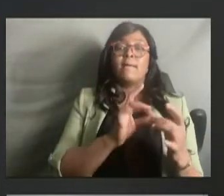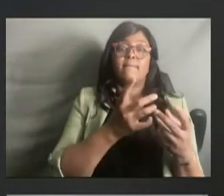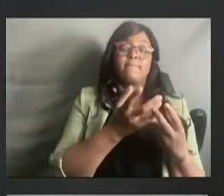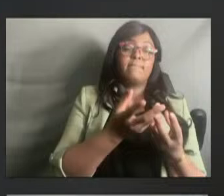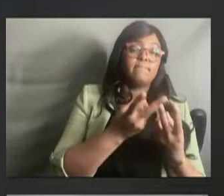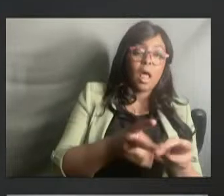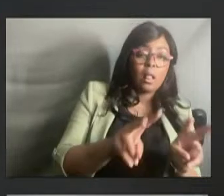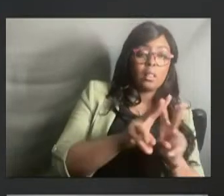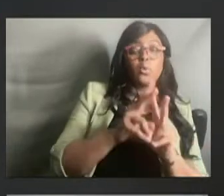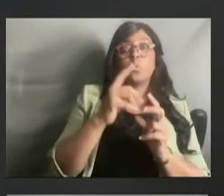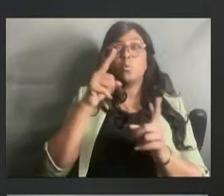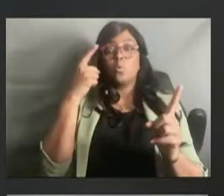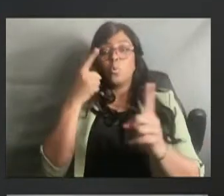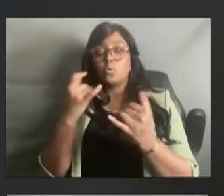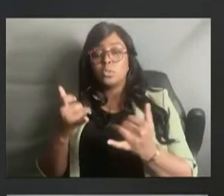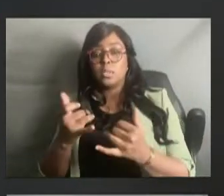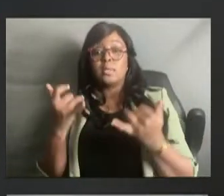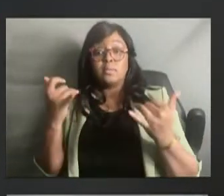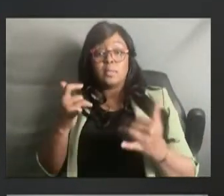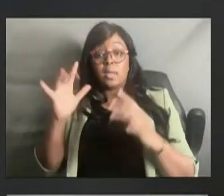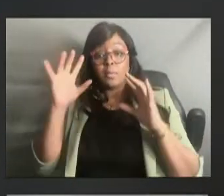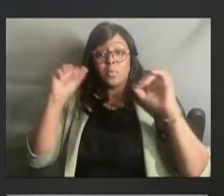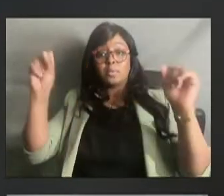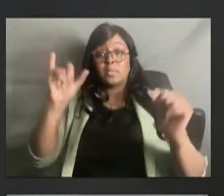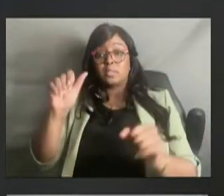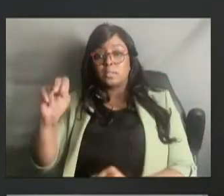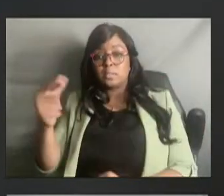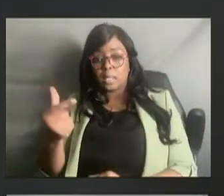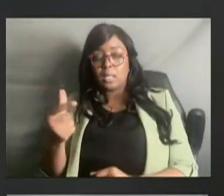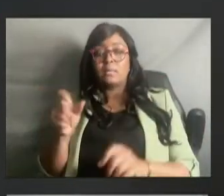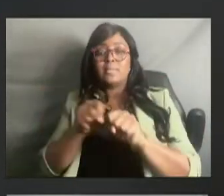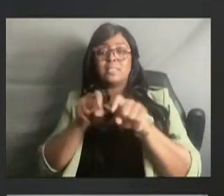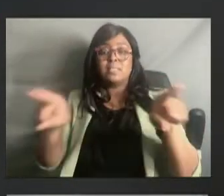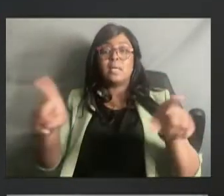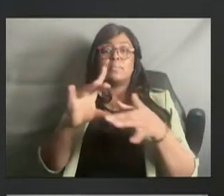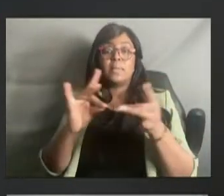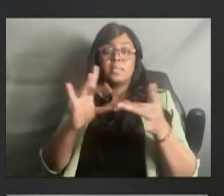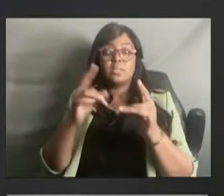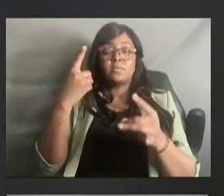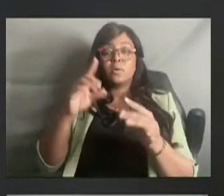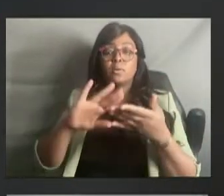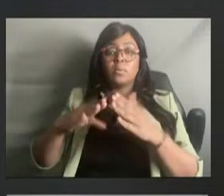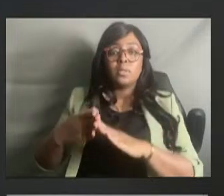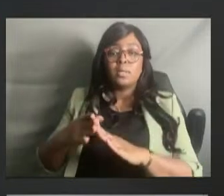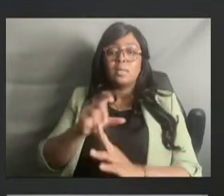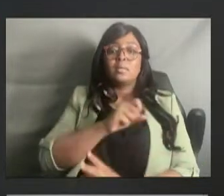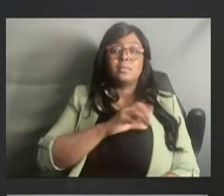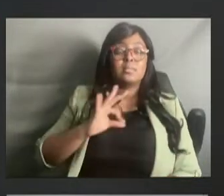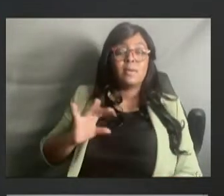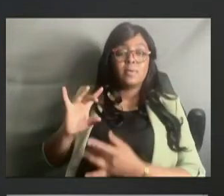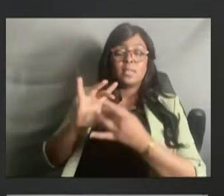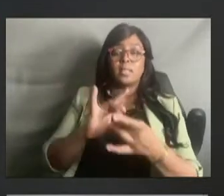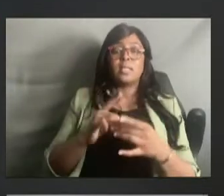things that we do, that they all line up with our values and our goals. Today, President Yang and